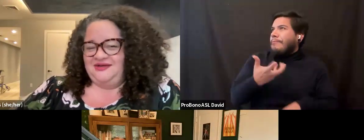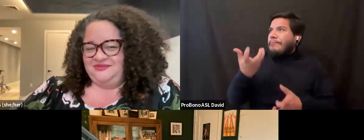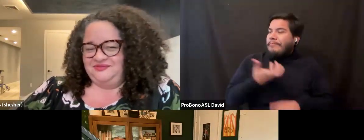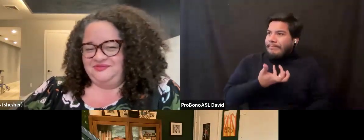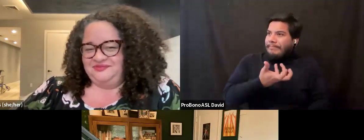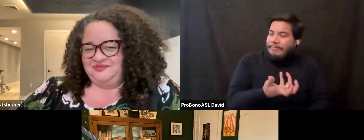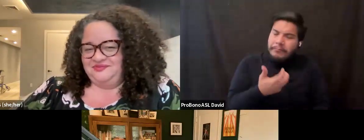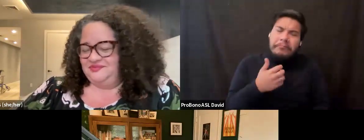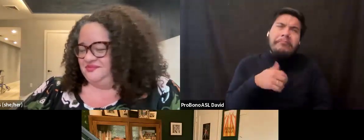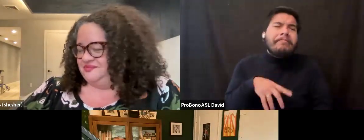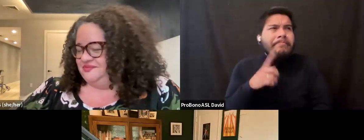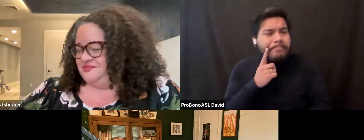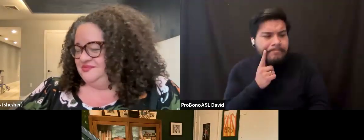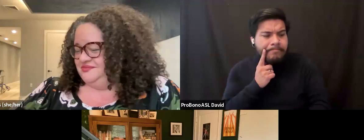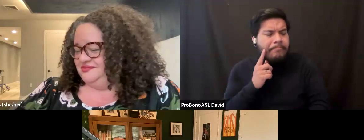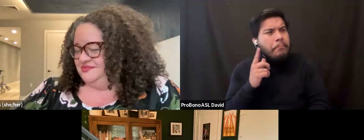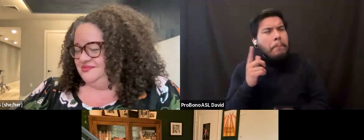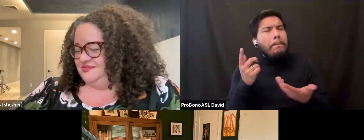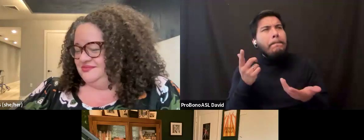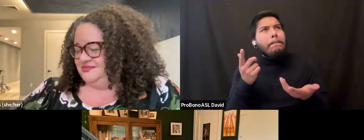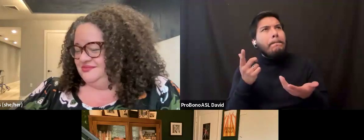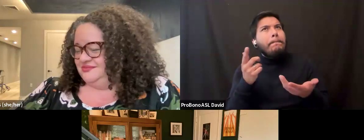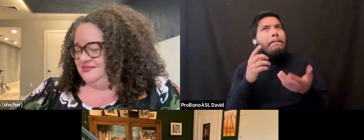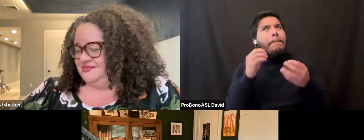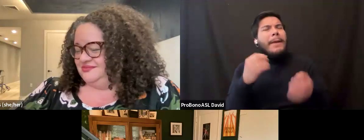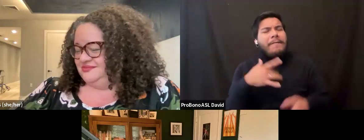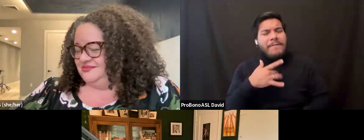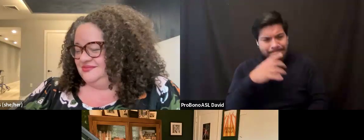Nothing that you wish I wished you had asked me. I feel like, again, when you and I get together,